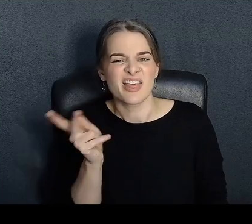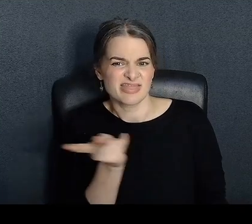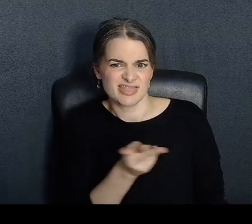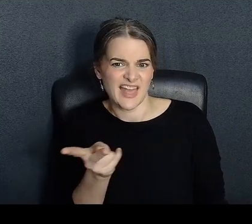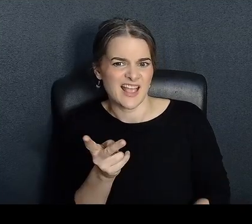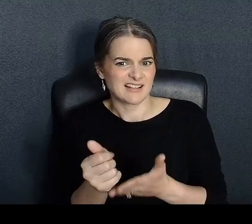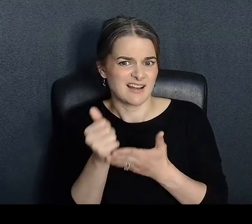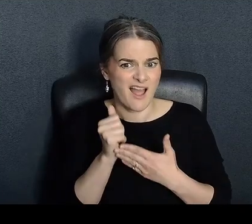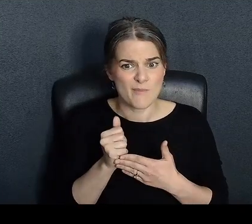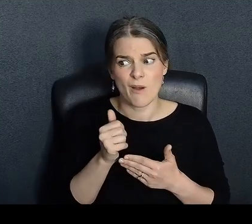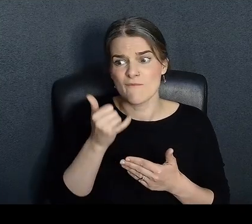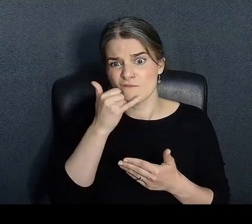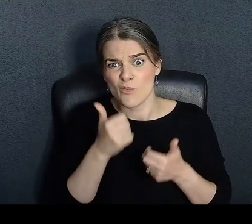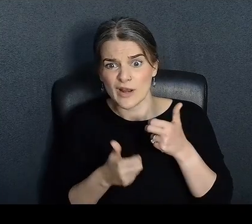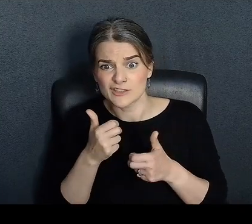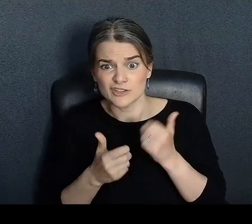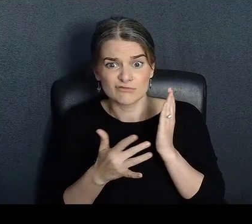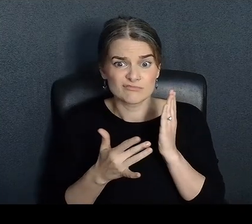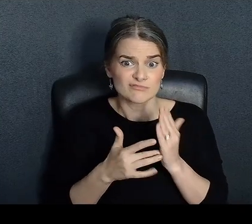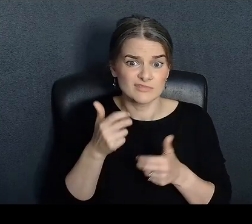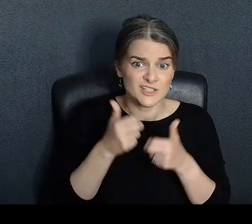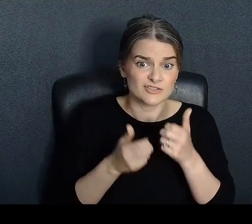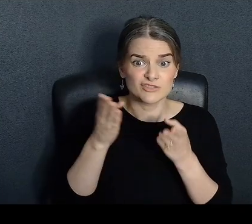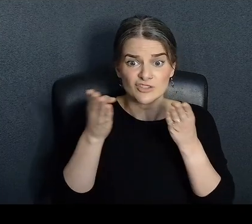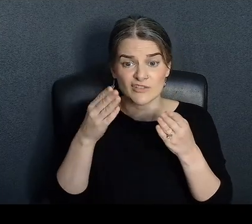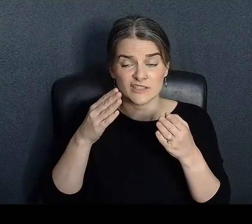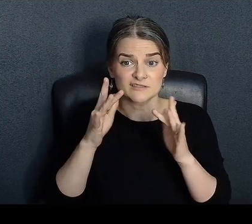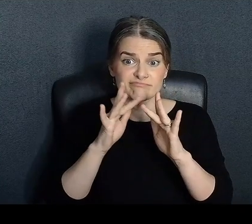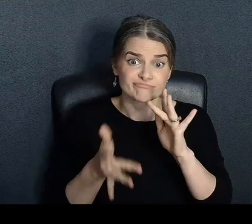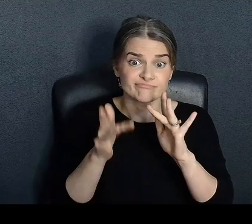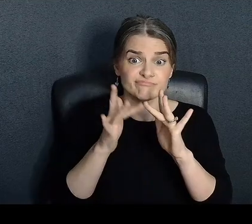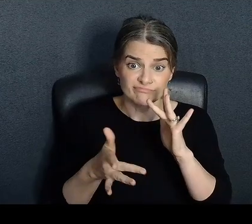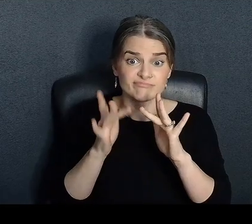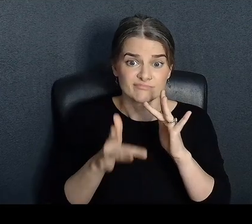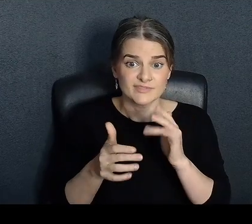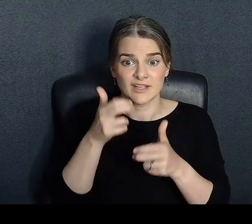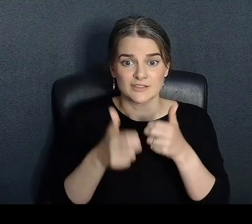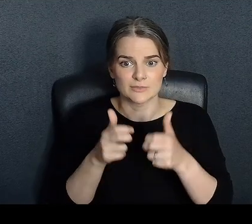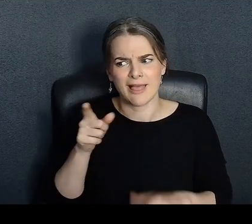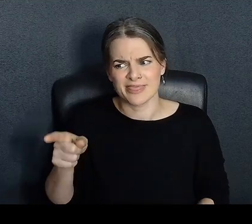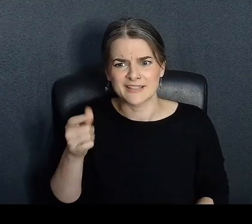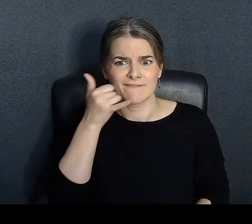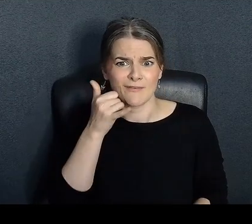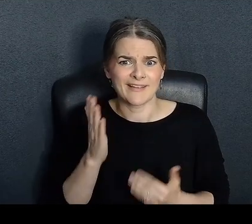or service issues or something like that. This phone is very easy to set up.